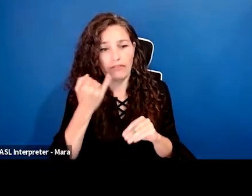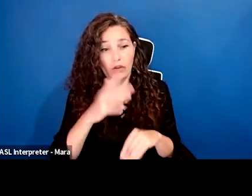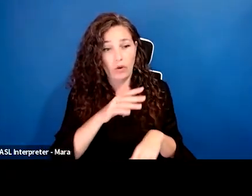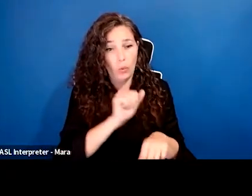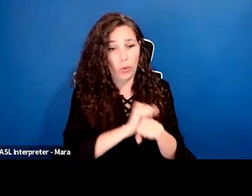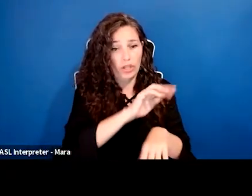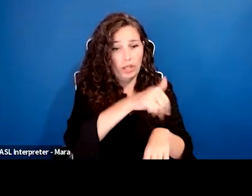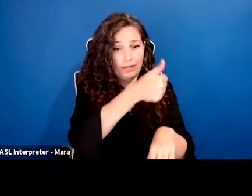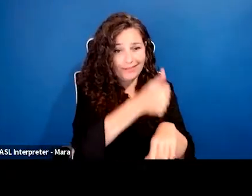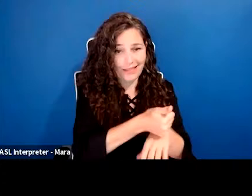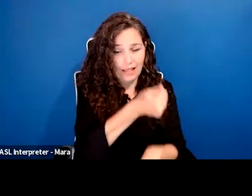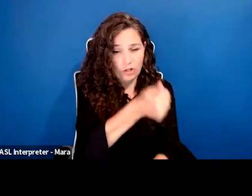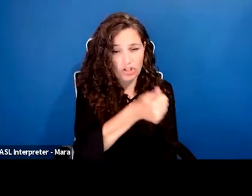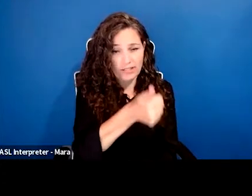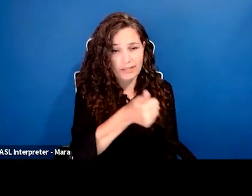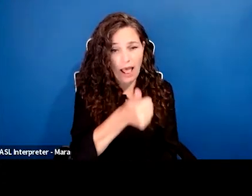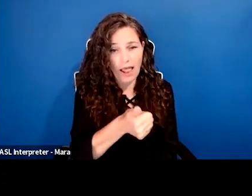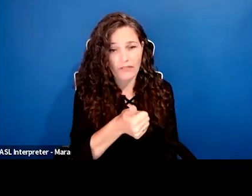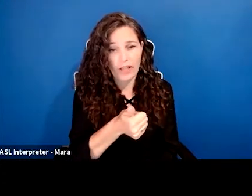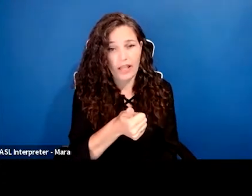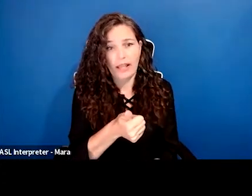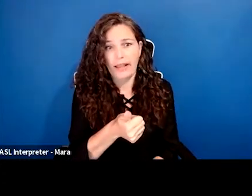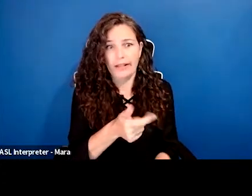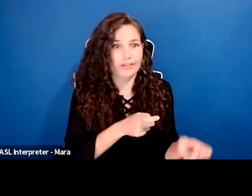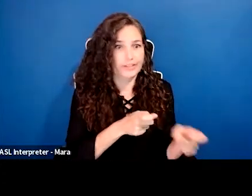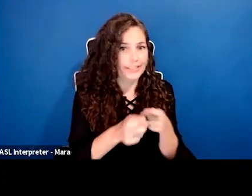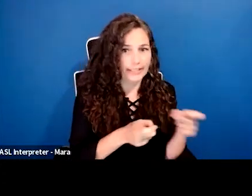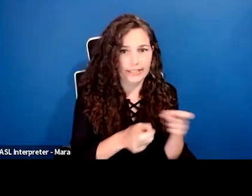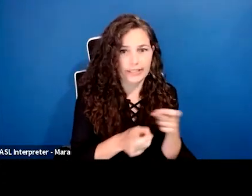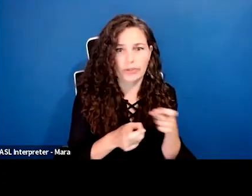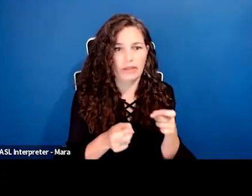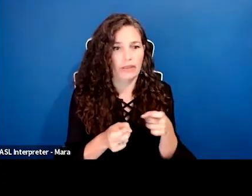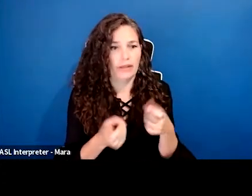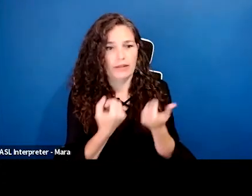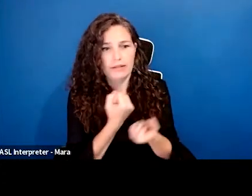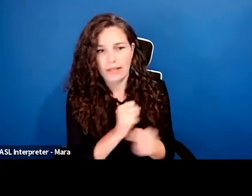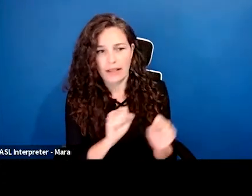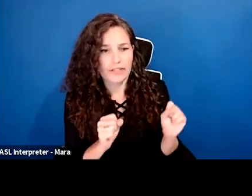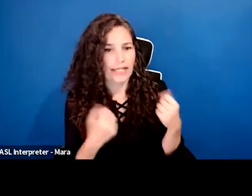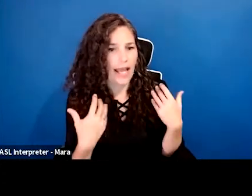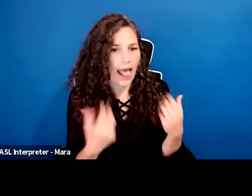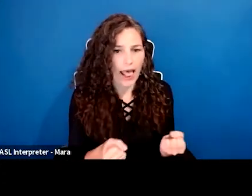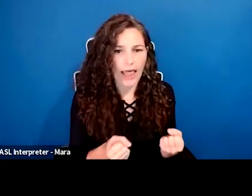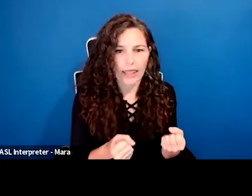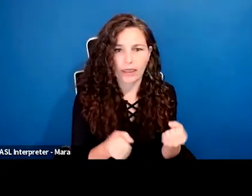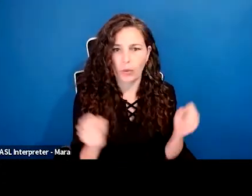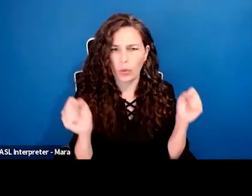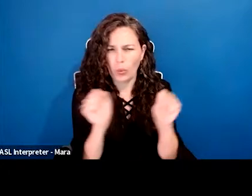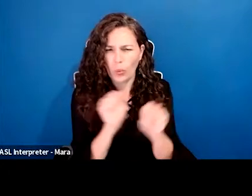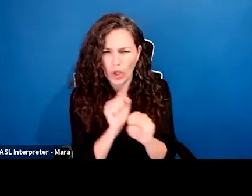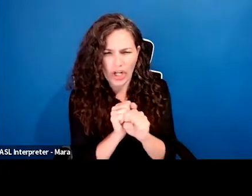And you are dealing with a safety a health and extreme working conditions matter protection of minors well-being.